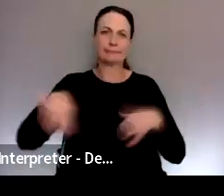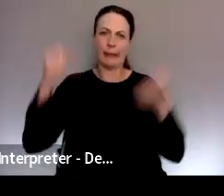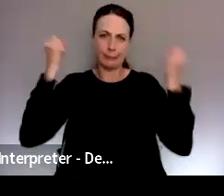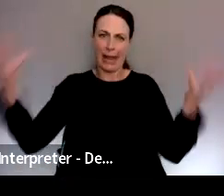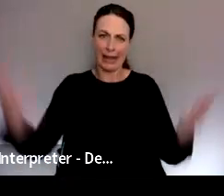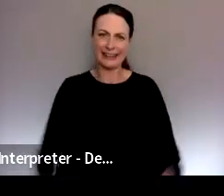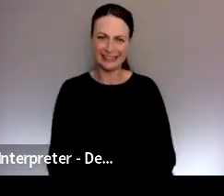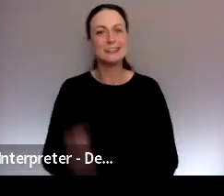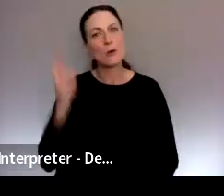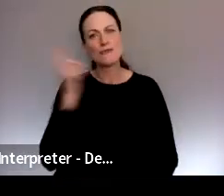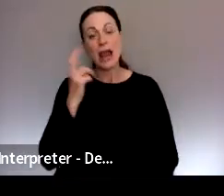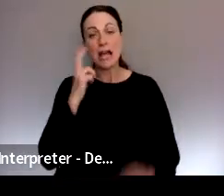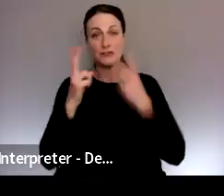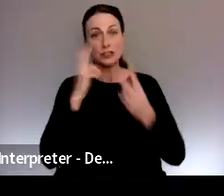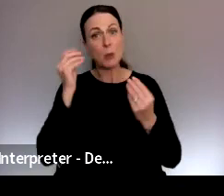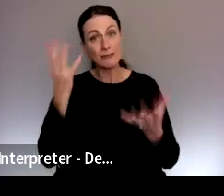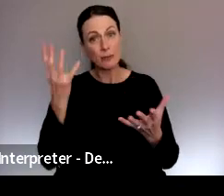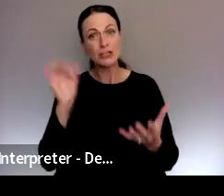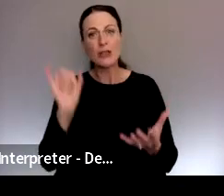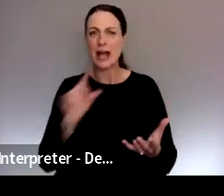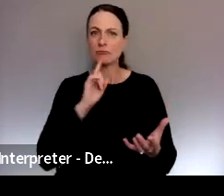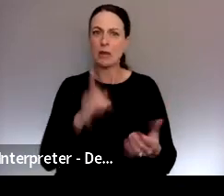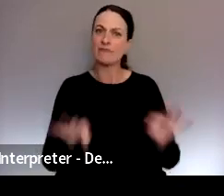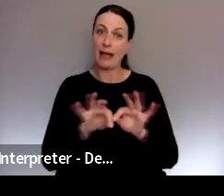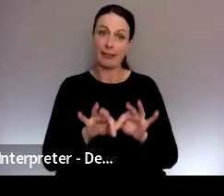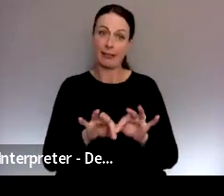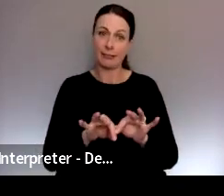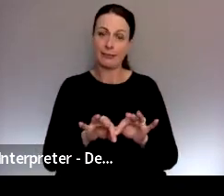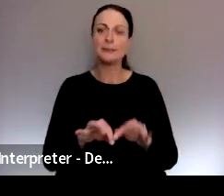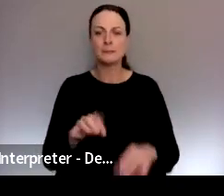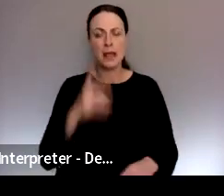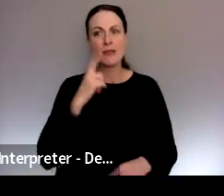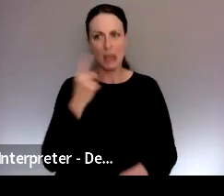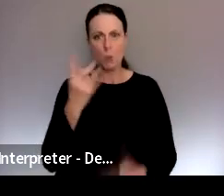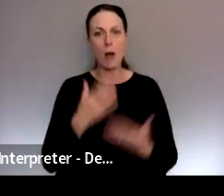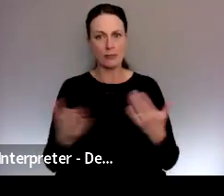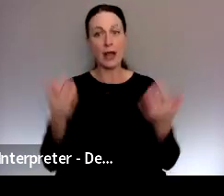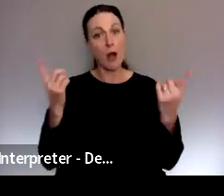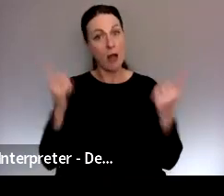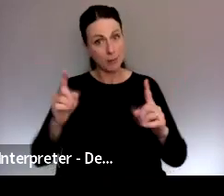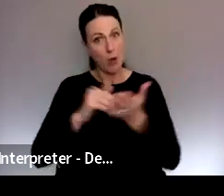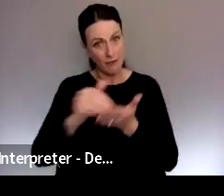So, realize that that visual information is something that's really vital. I think that one of the things that often happens,